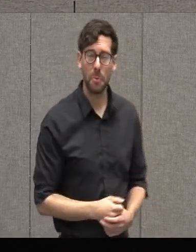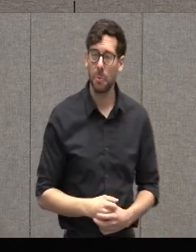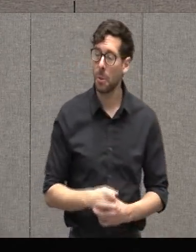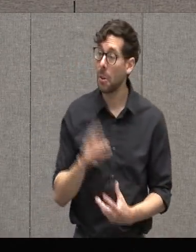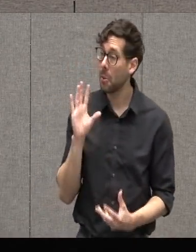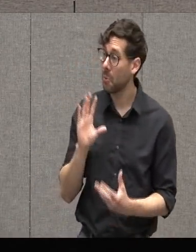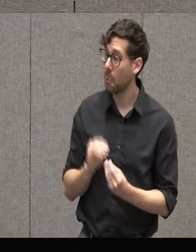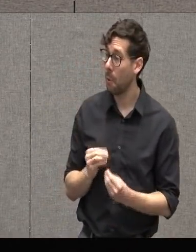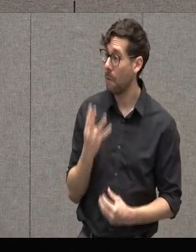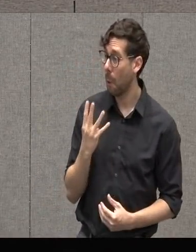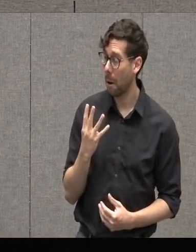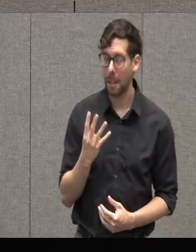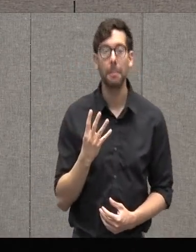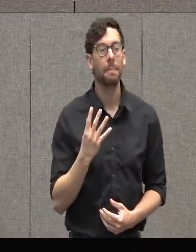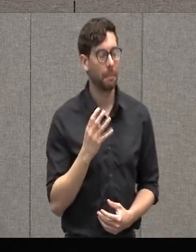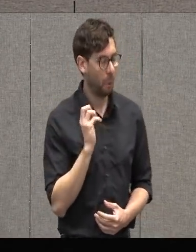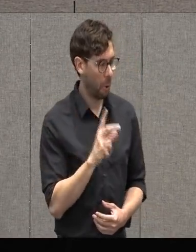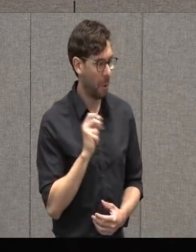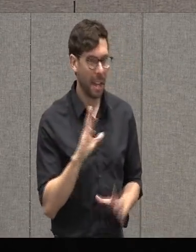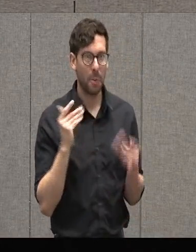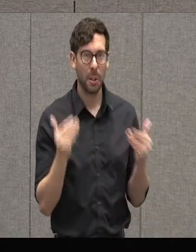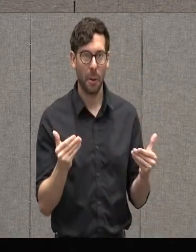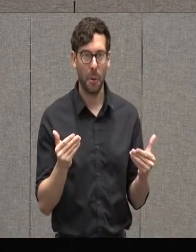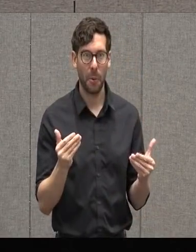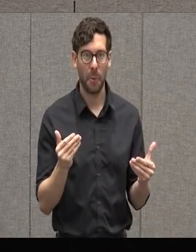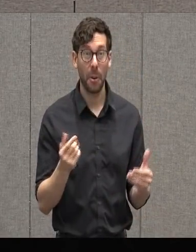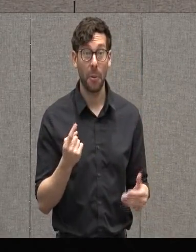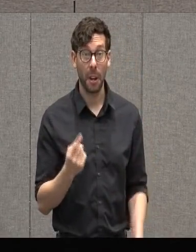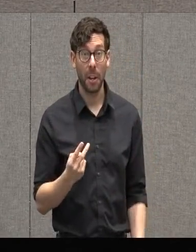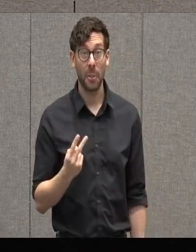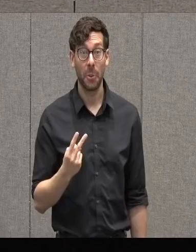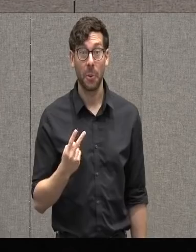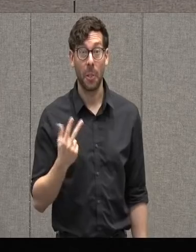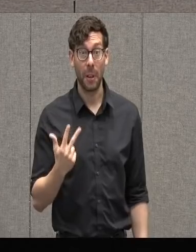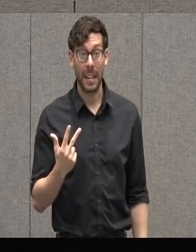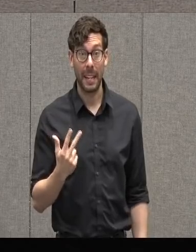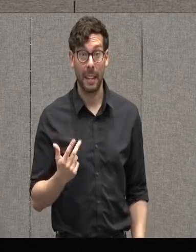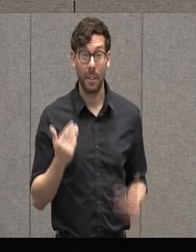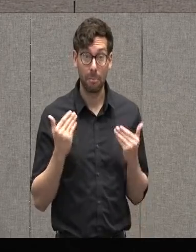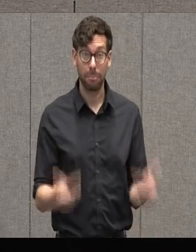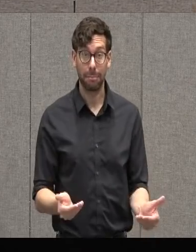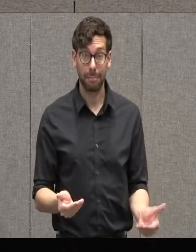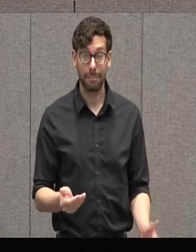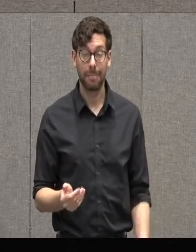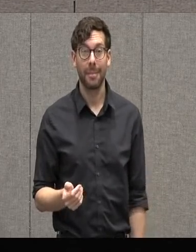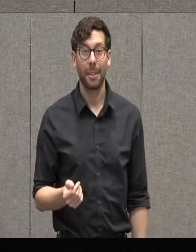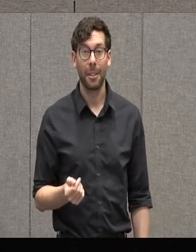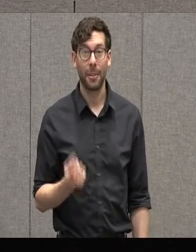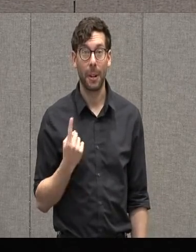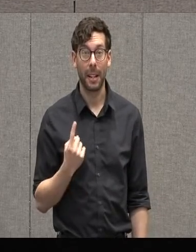Four, all right, here we go. One, two, three. One.